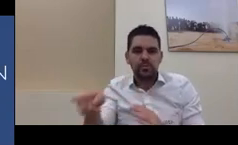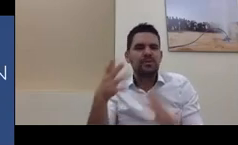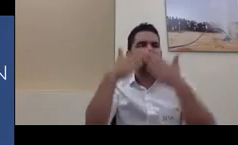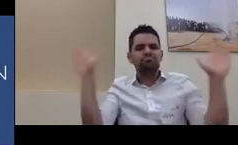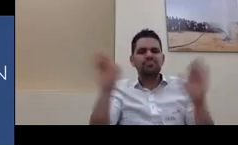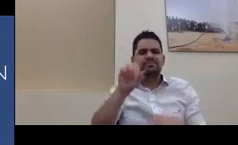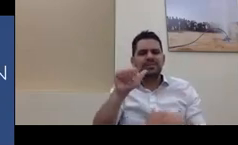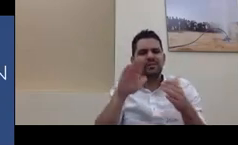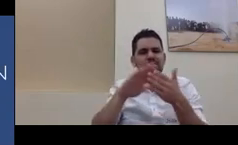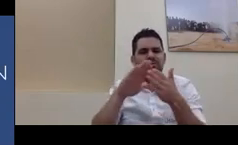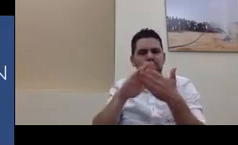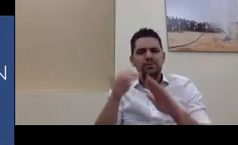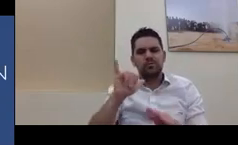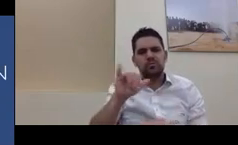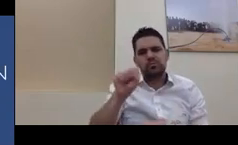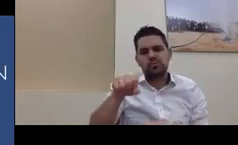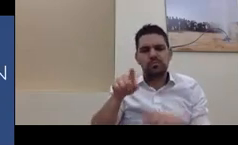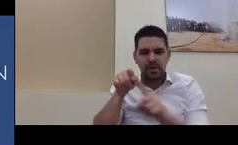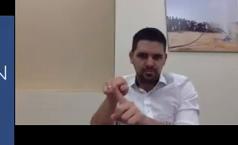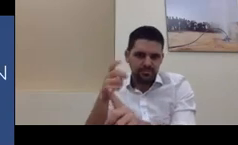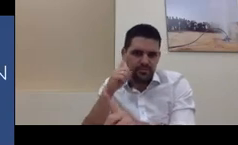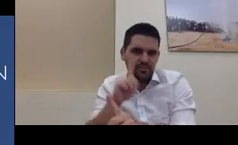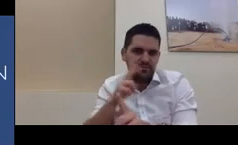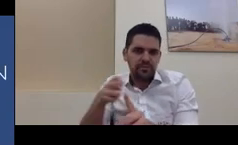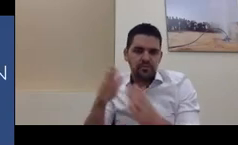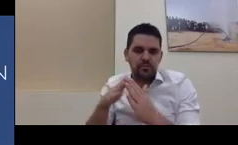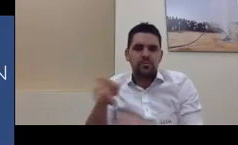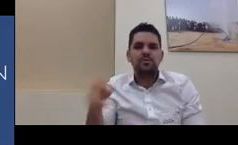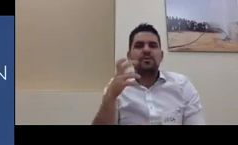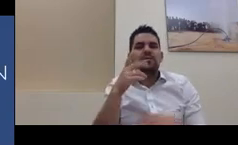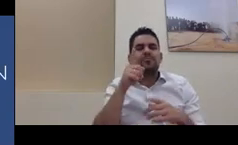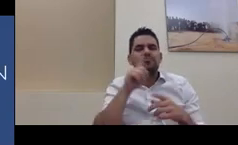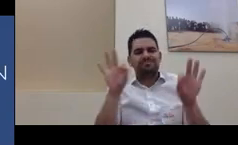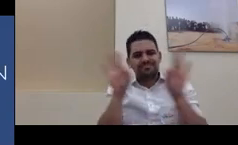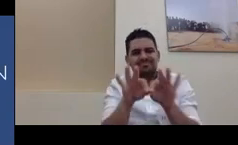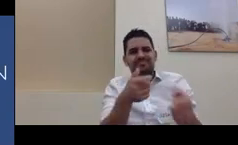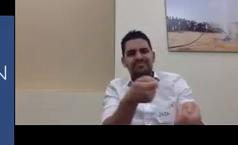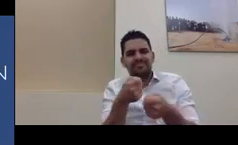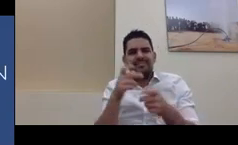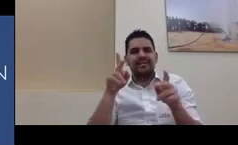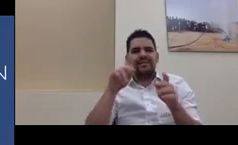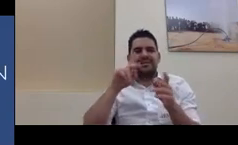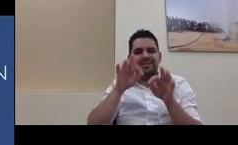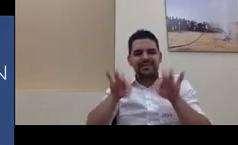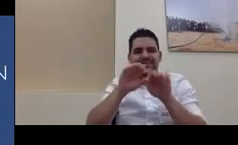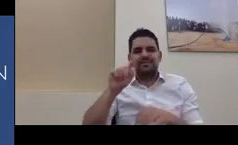and hard of hearing community and the disability community in general. But for the deaf and hard of hearing community, it is really essential.